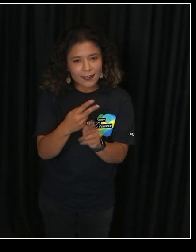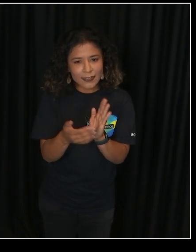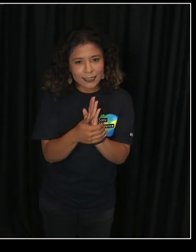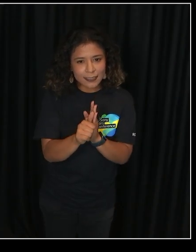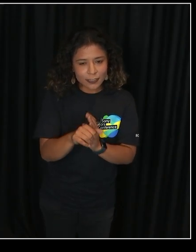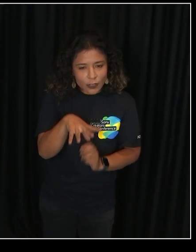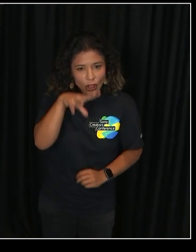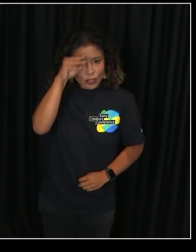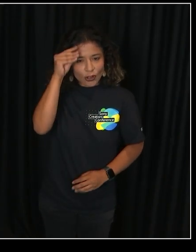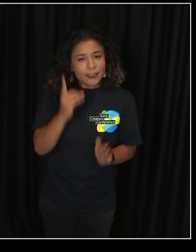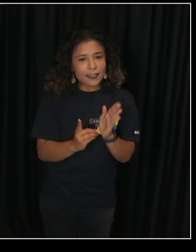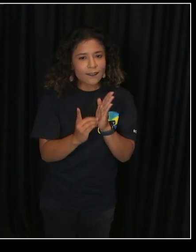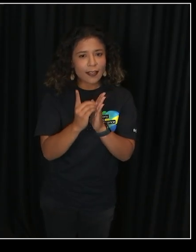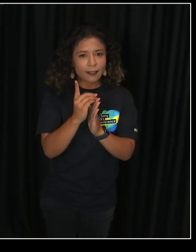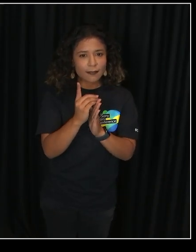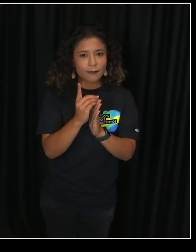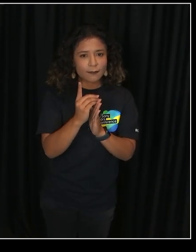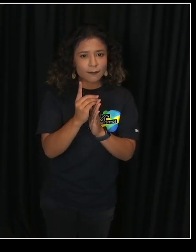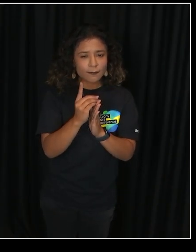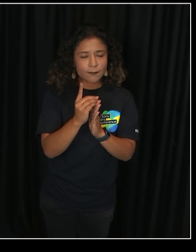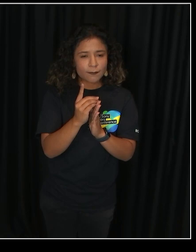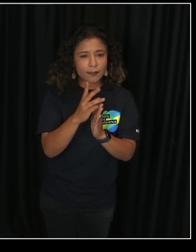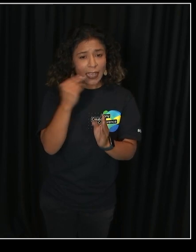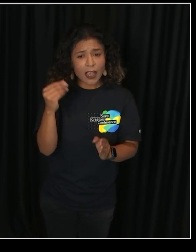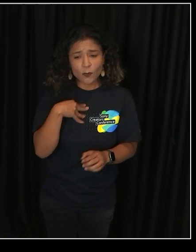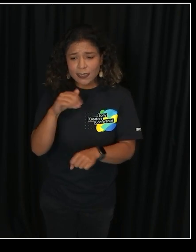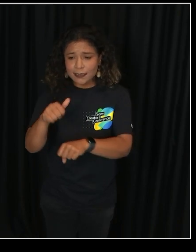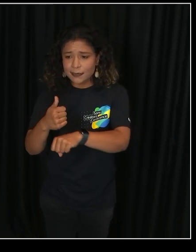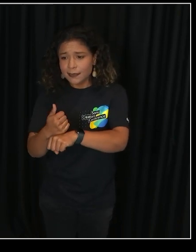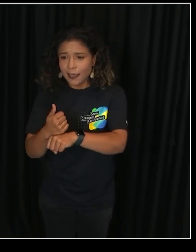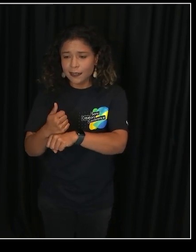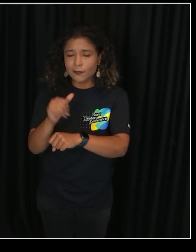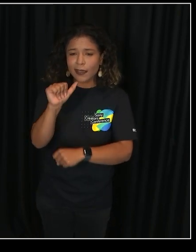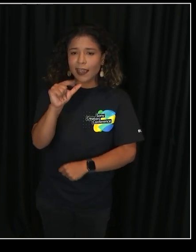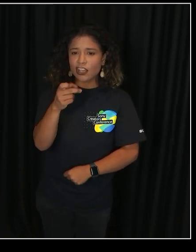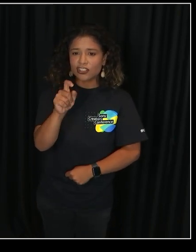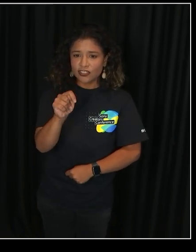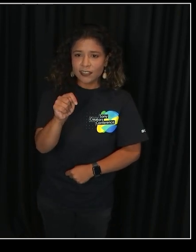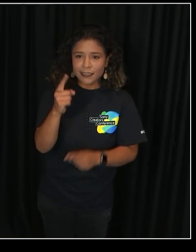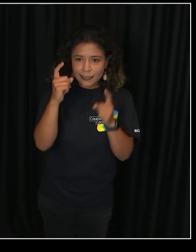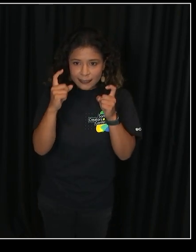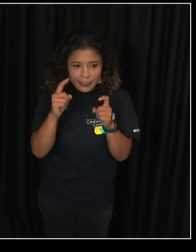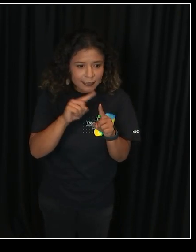we also configured the agent to set it up in scenarios on these very particular parts of the track